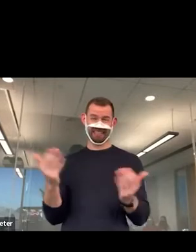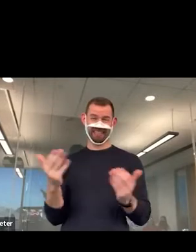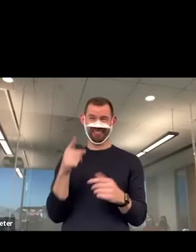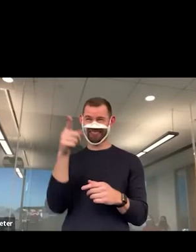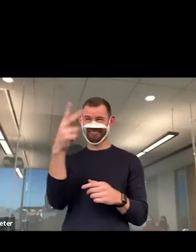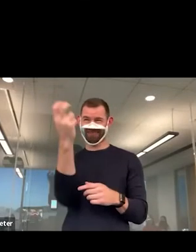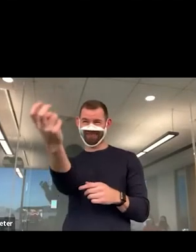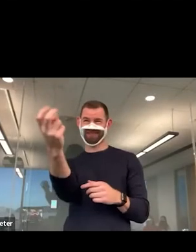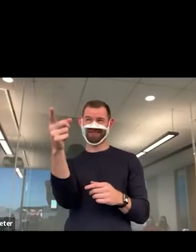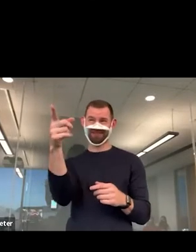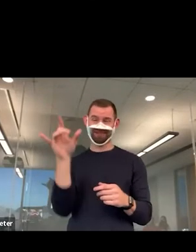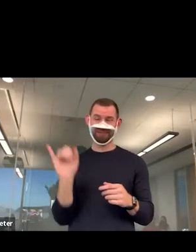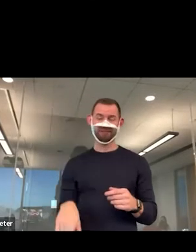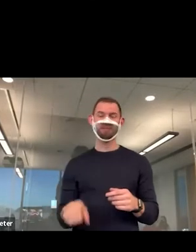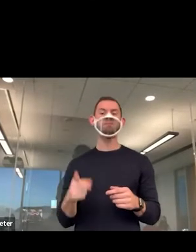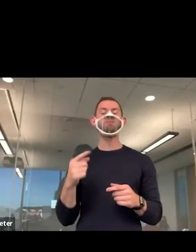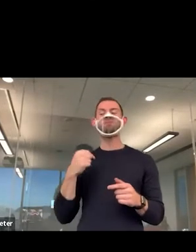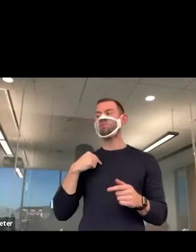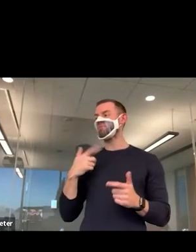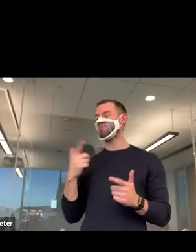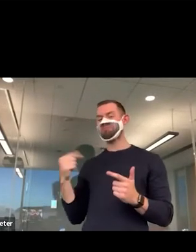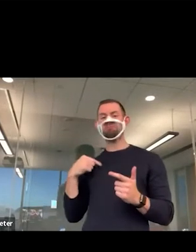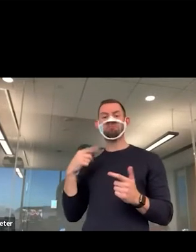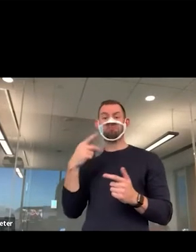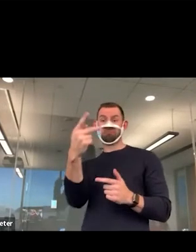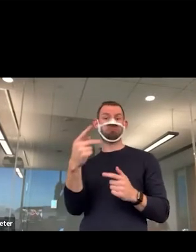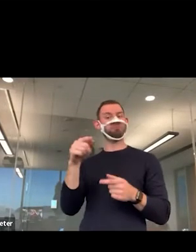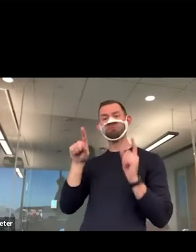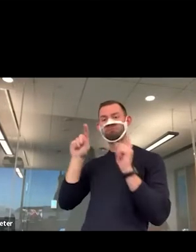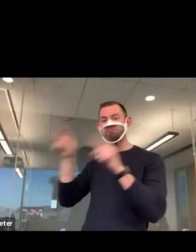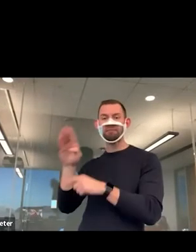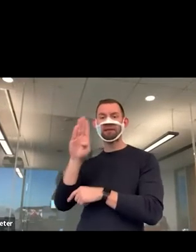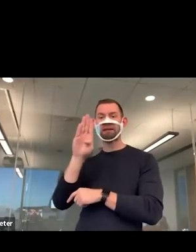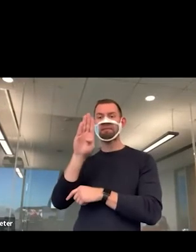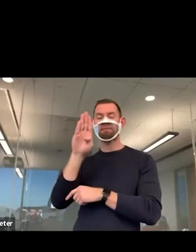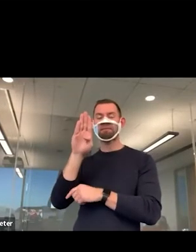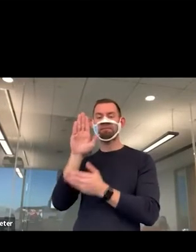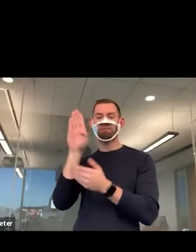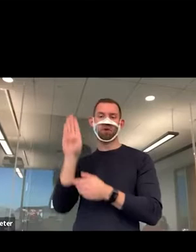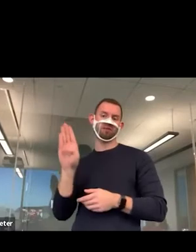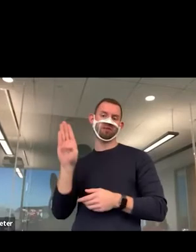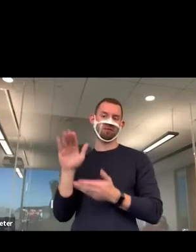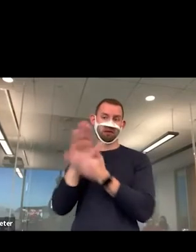and everything's going along fine except i have to go through this sort of convoluted route